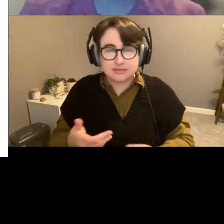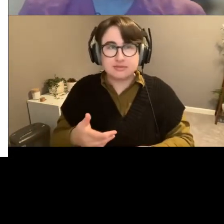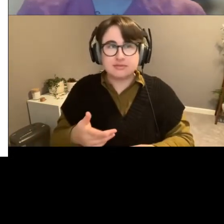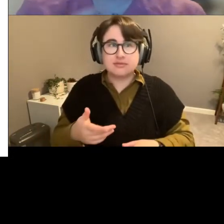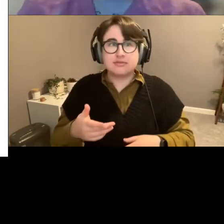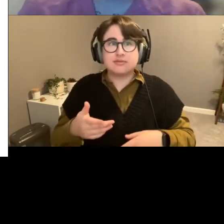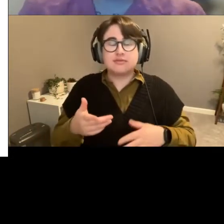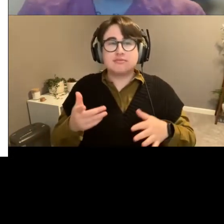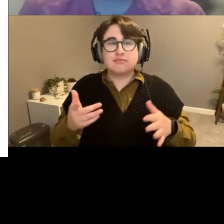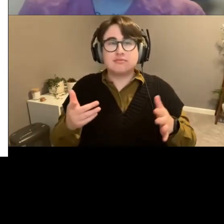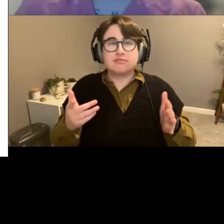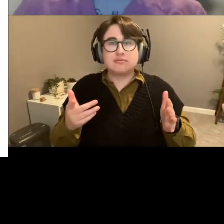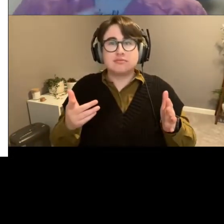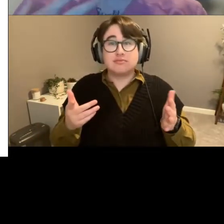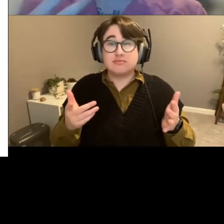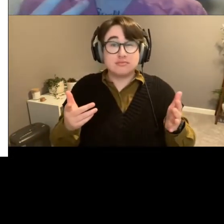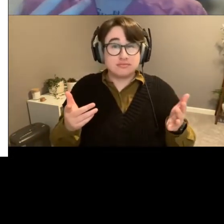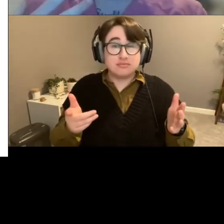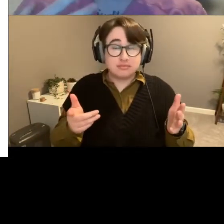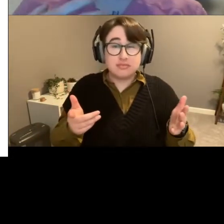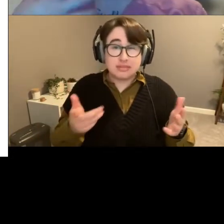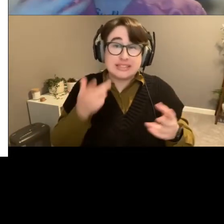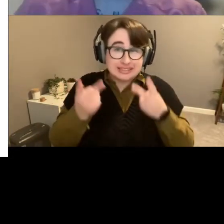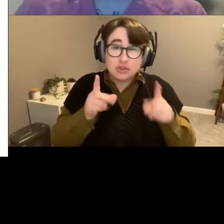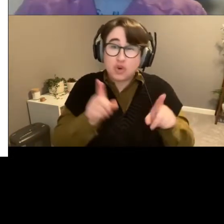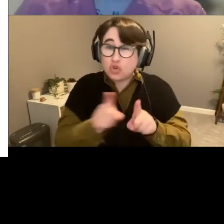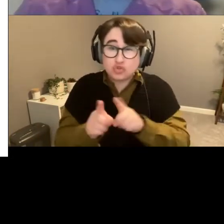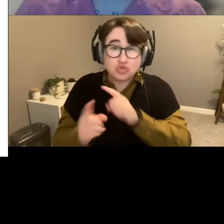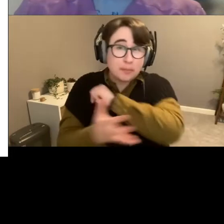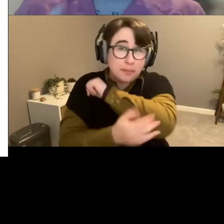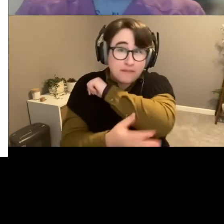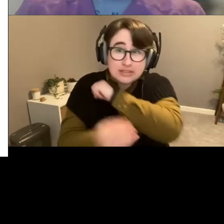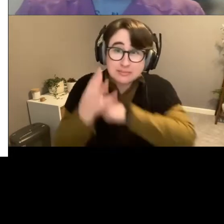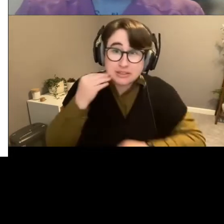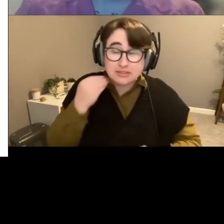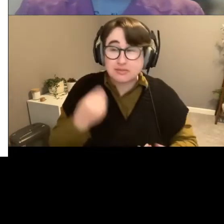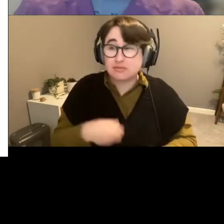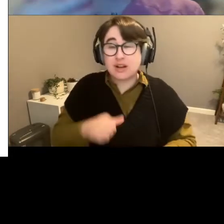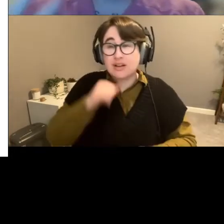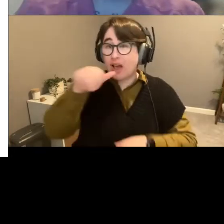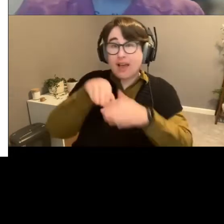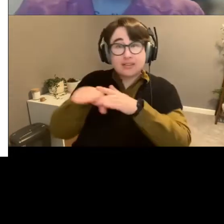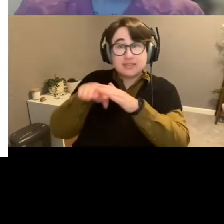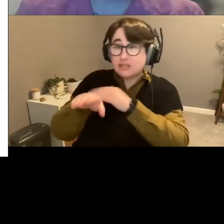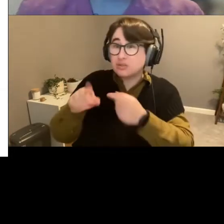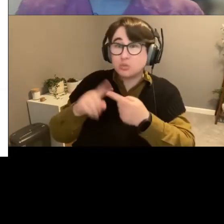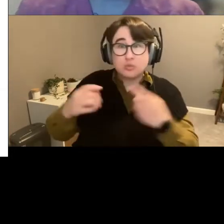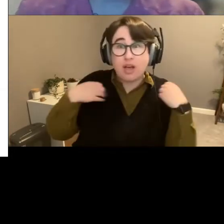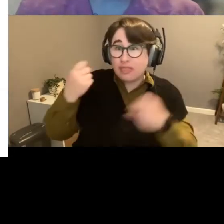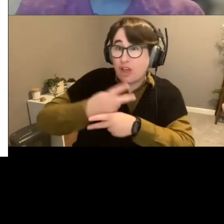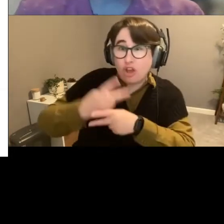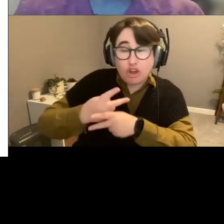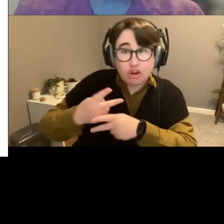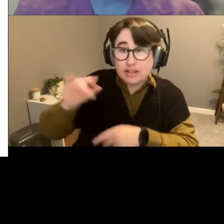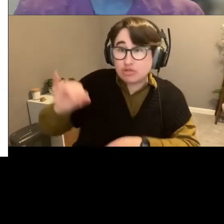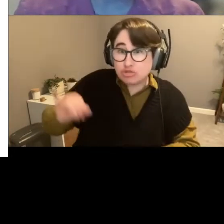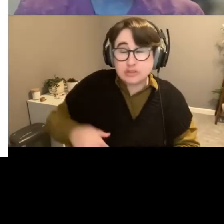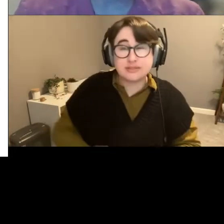of poverty, they have less access to healthcare coverage kind of from a population perspective,